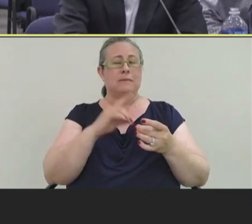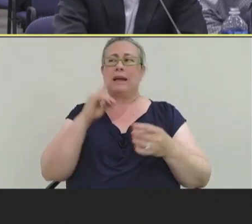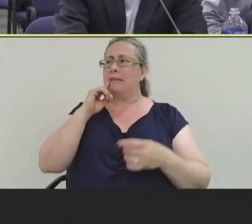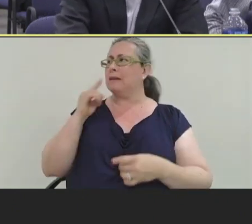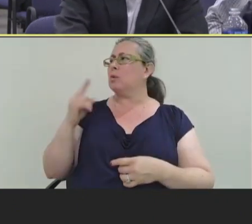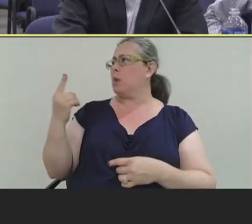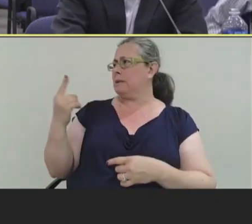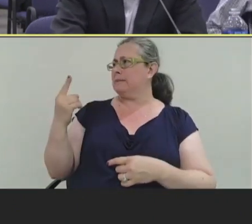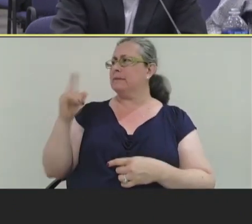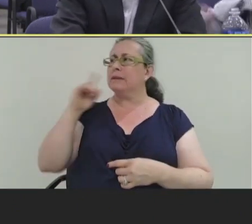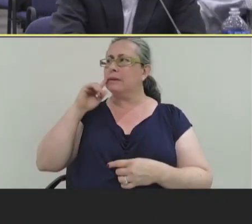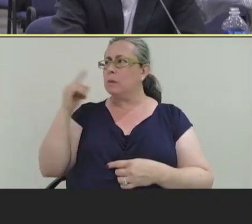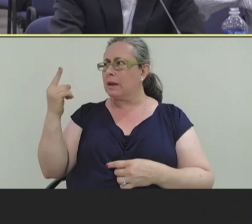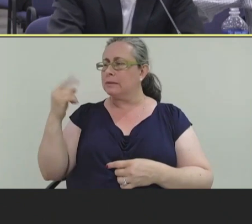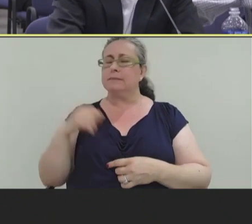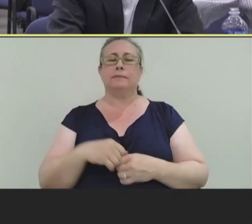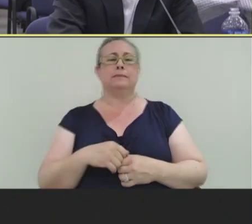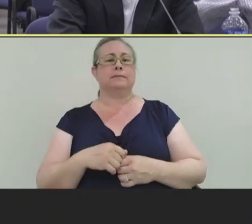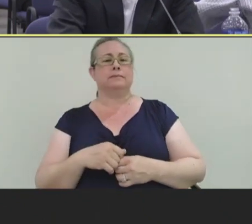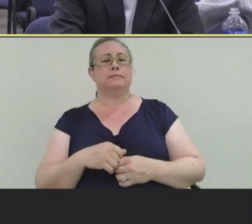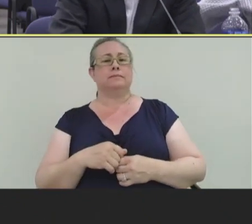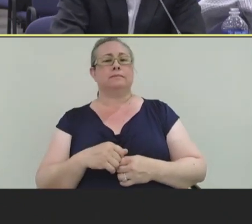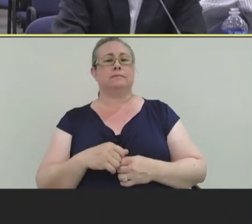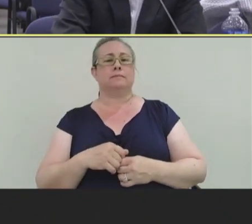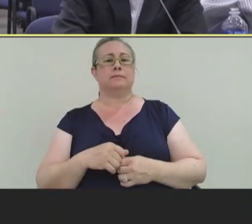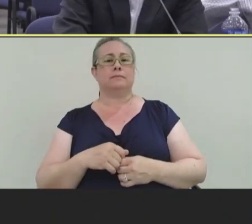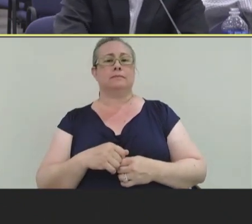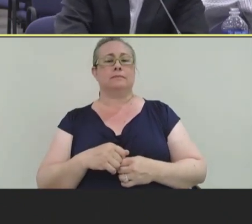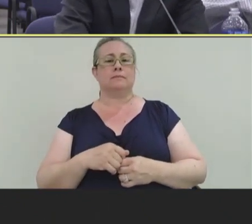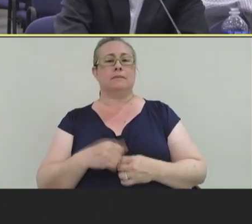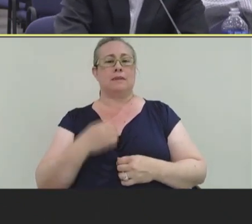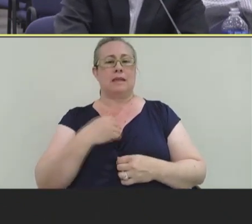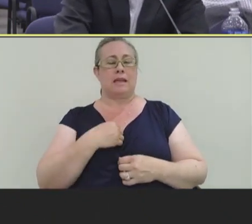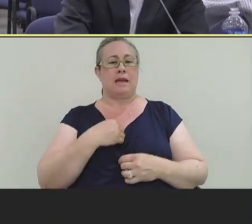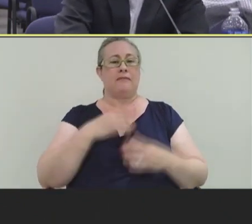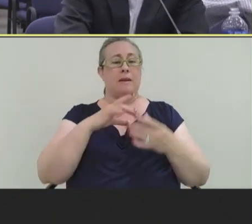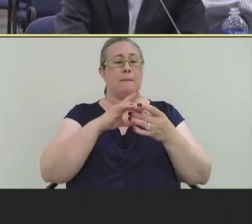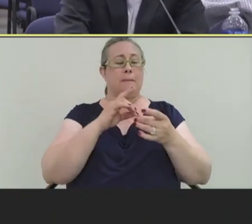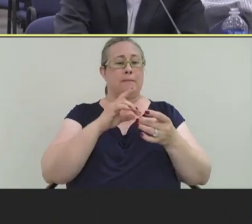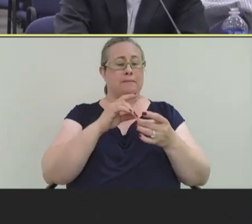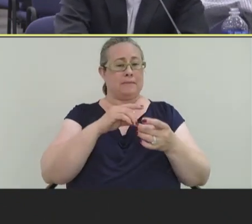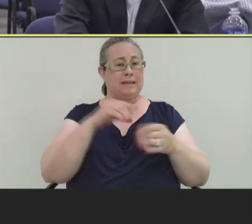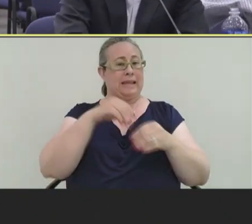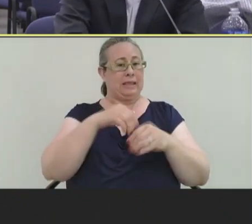Robert Hopkins: One? Okay, we have a potential public comment in the room.